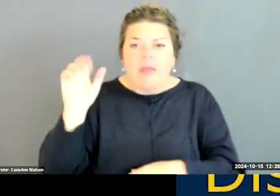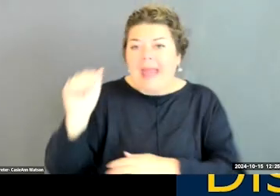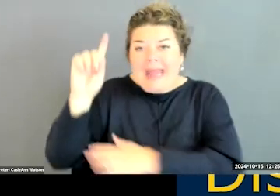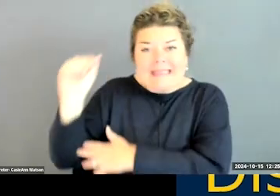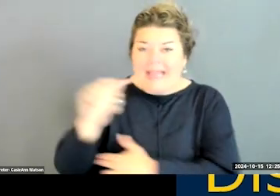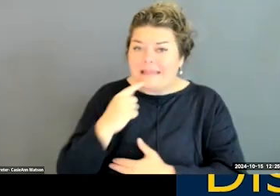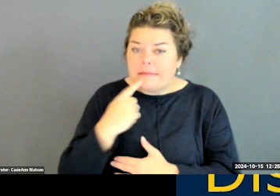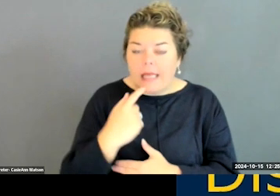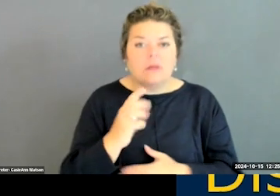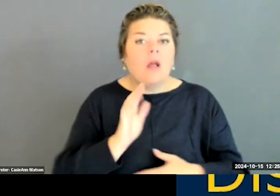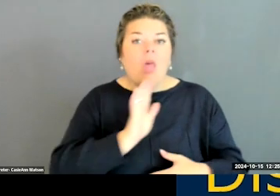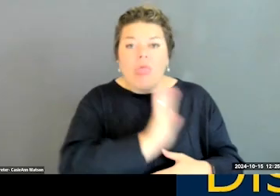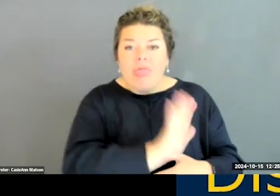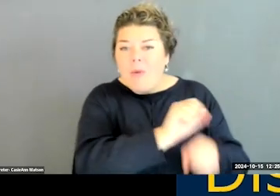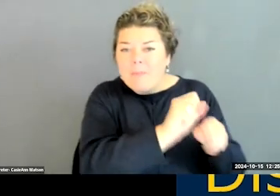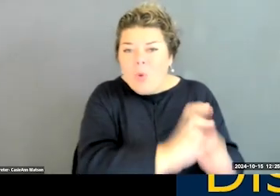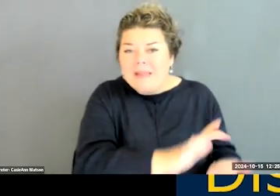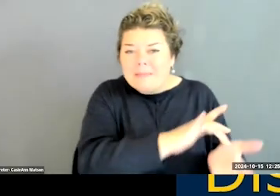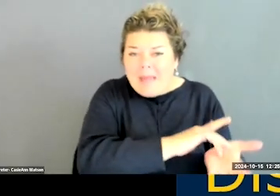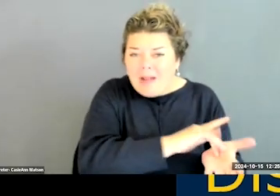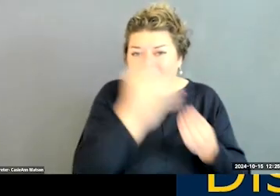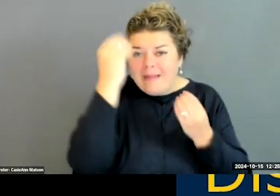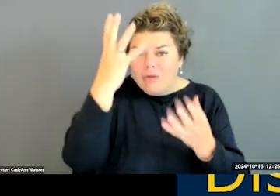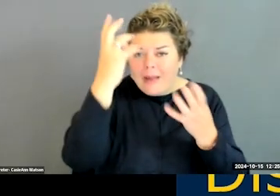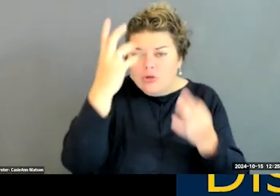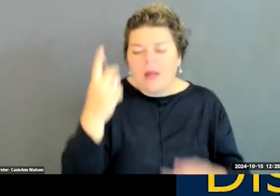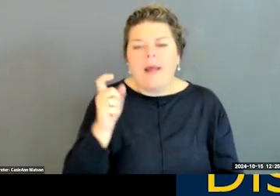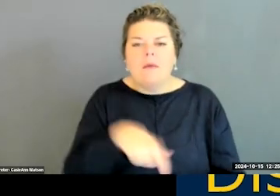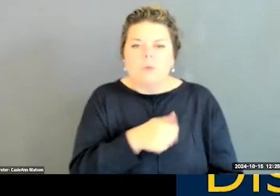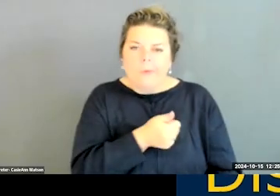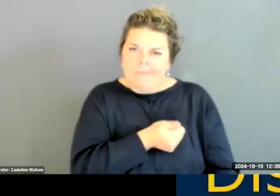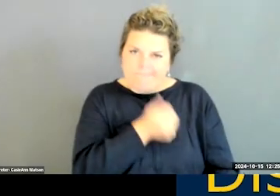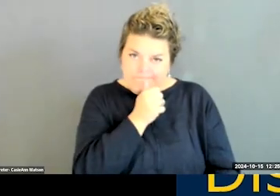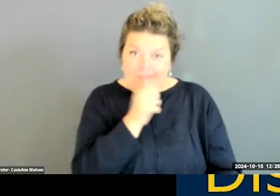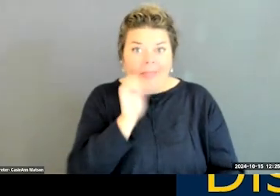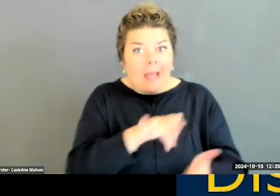any employee's medical information. And that medical information does include